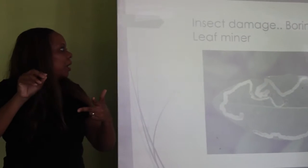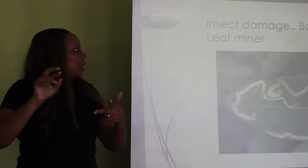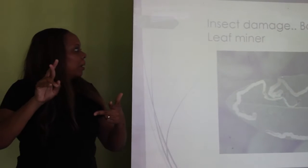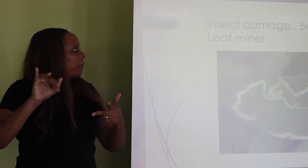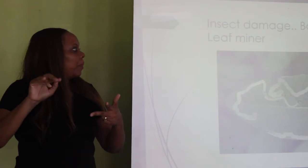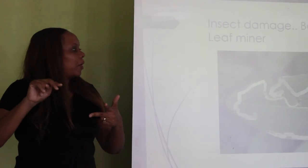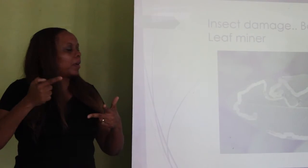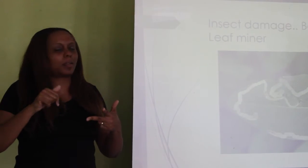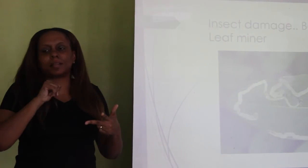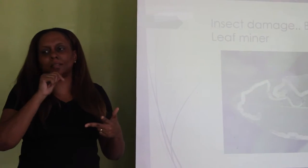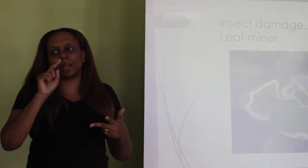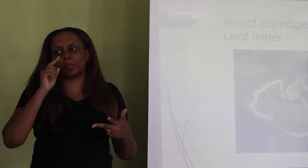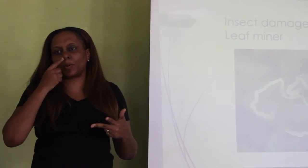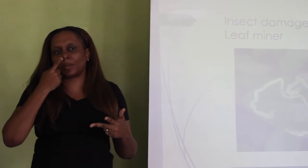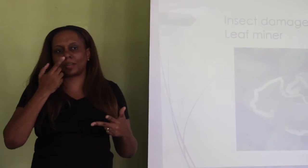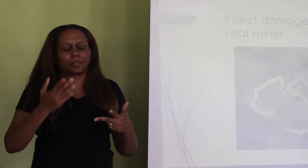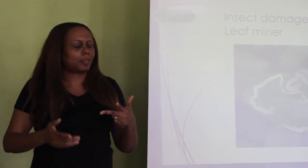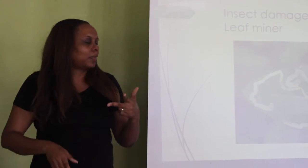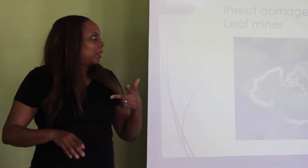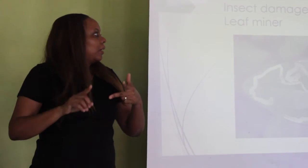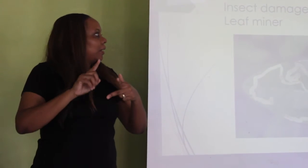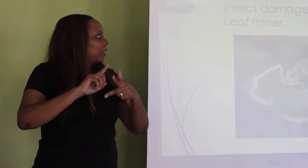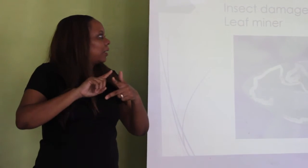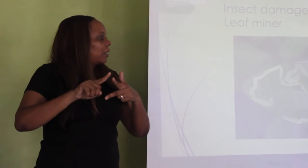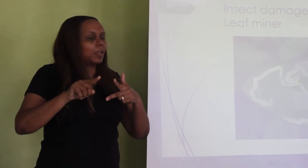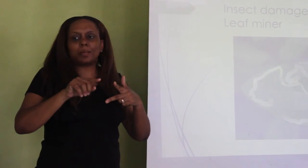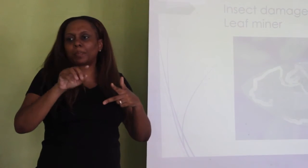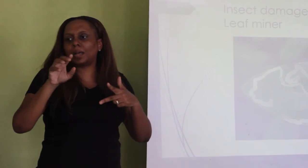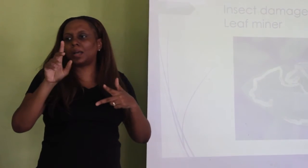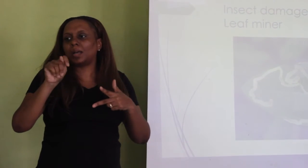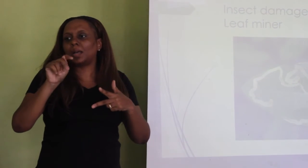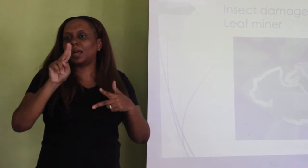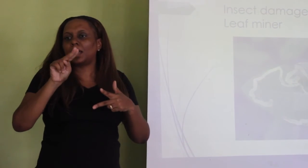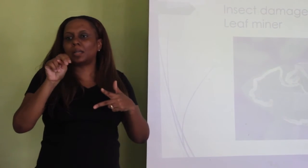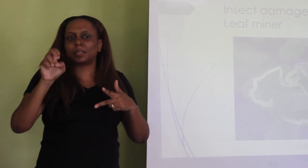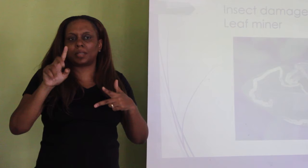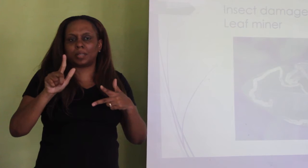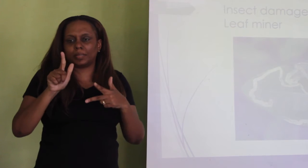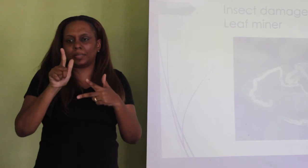so this insect is not on top the leaf or underneath is actually in between the surface of